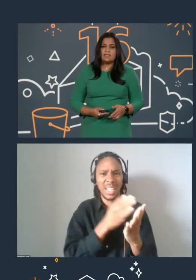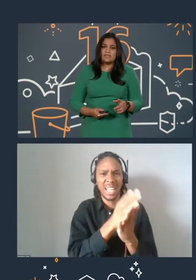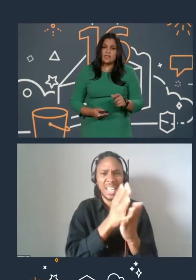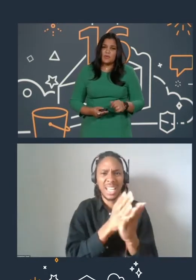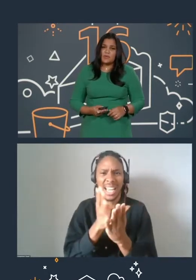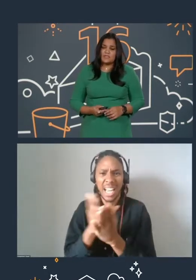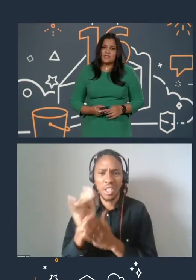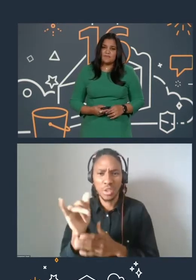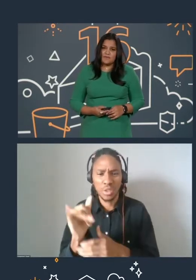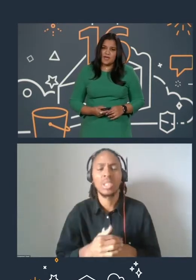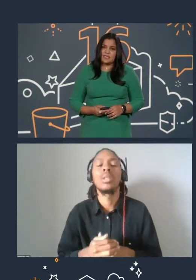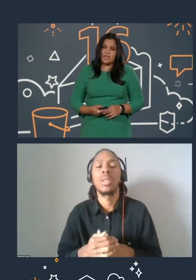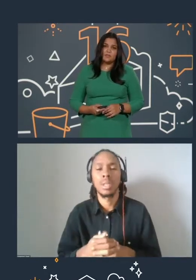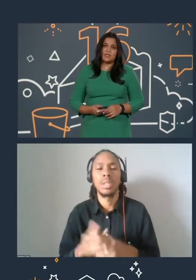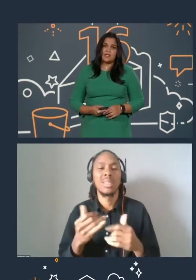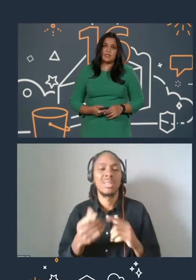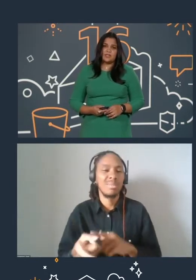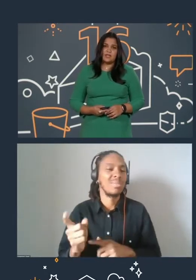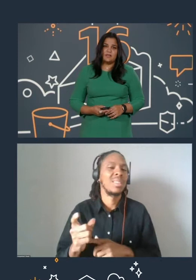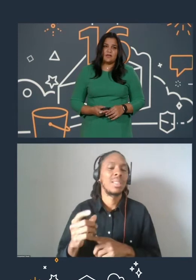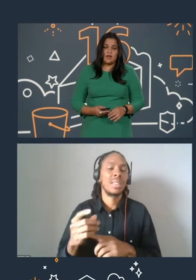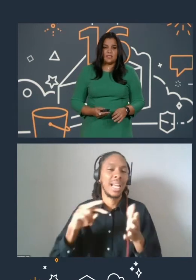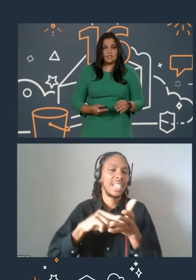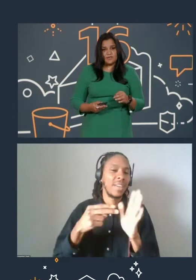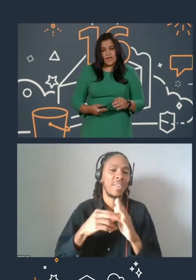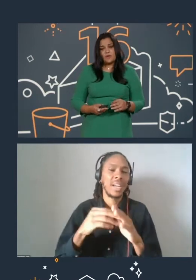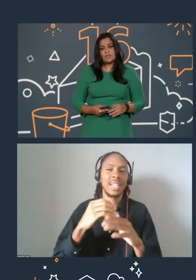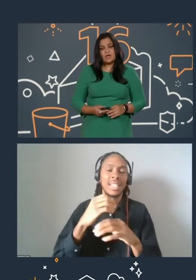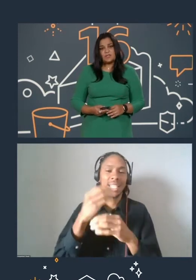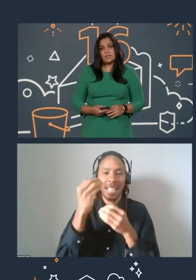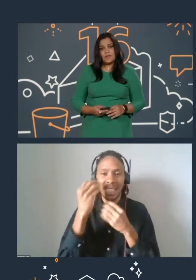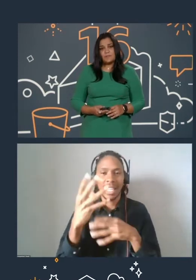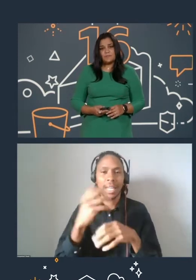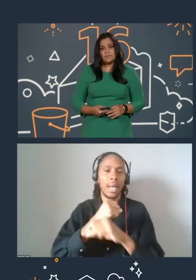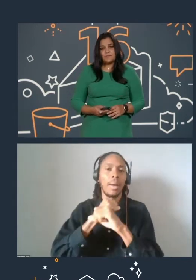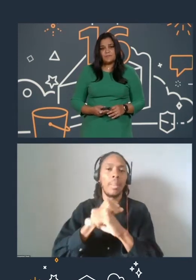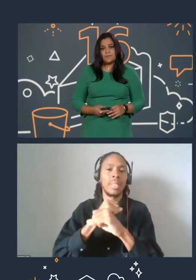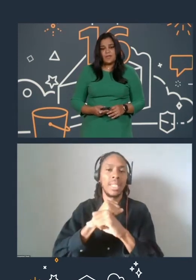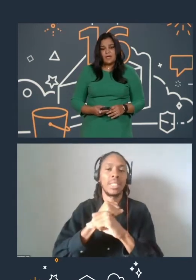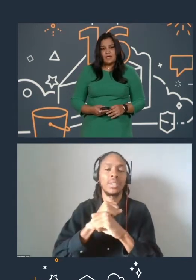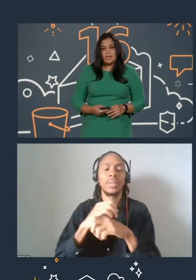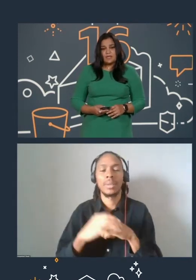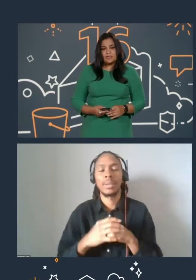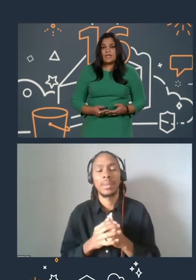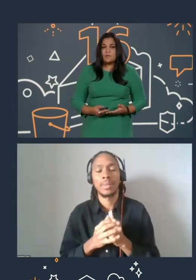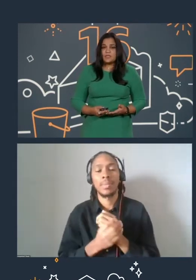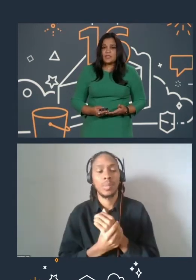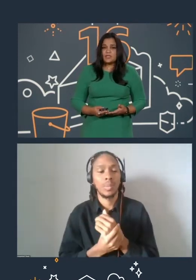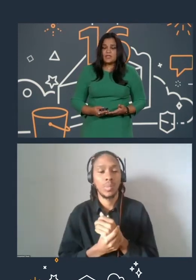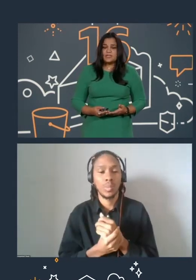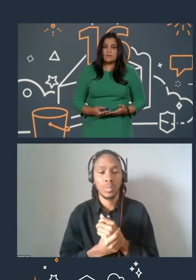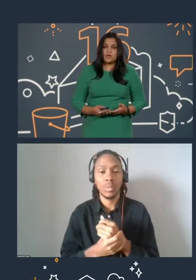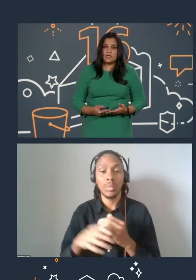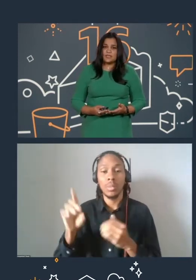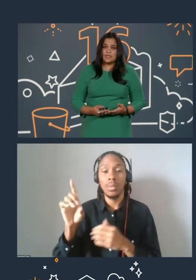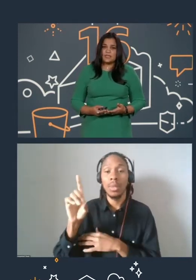Let's take a moment to define data protection in the context of our talk today. Data protection is the process